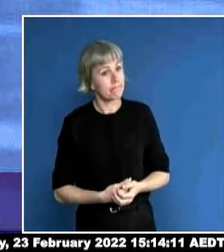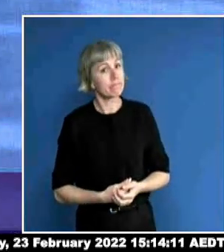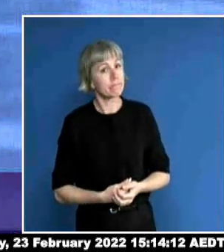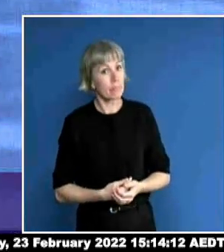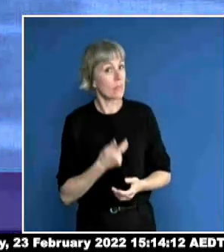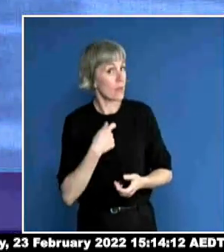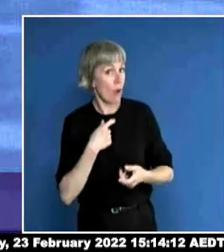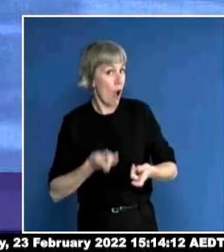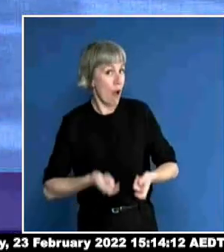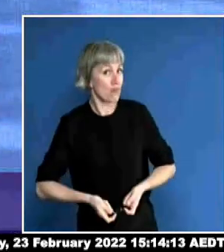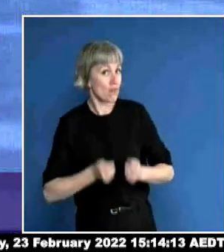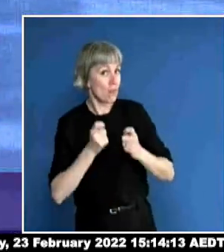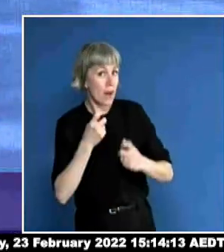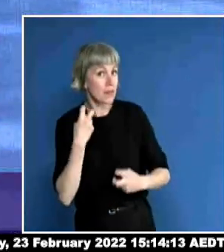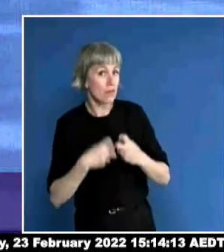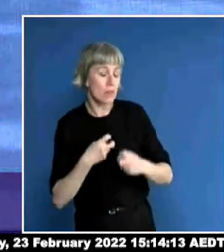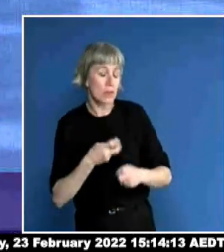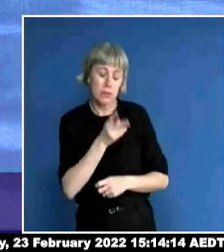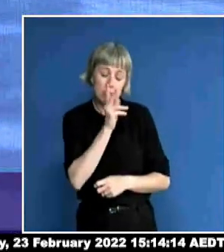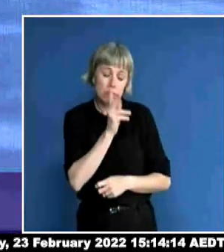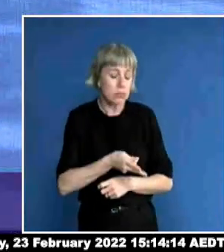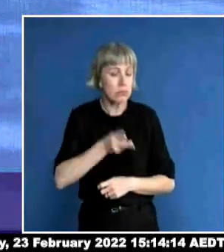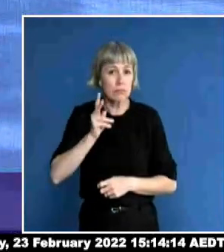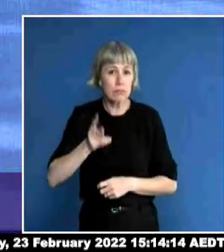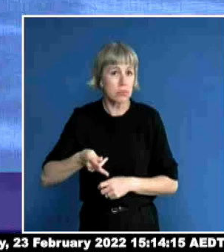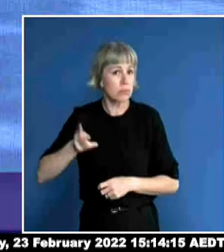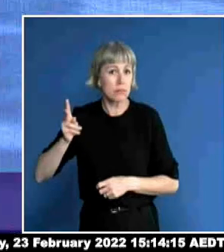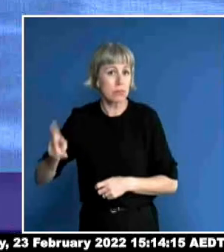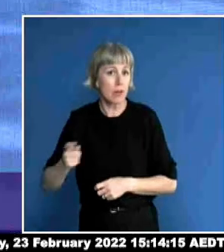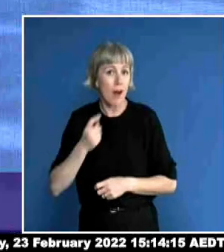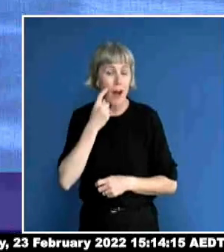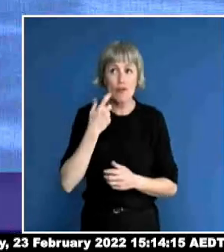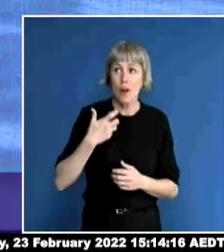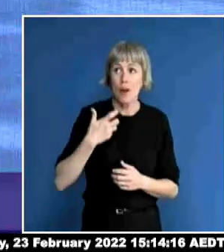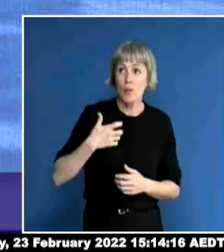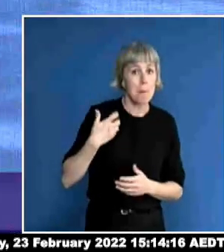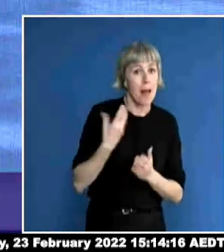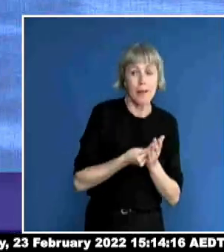report complaints. I've never heard anything from them. Nothing got resolved.